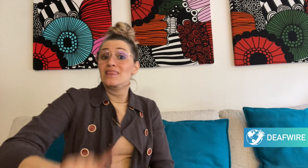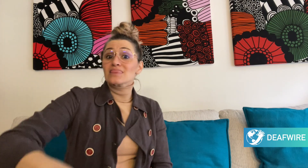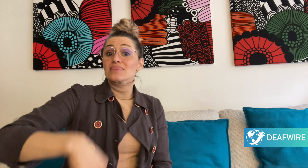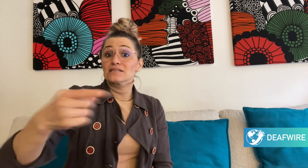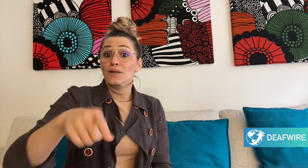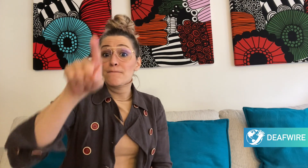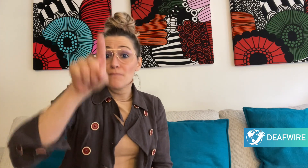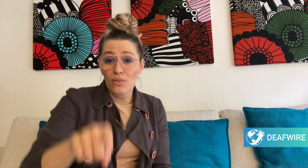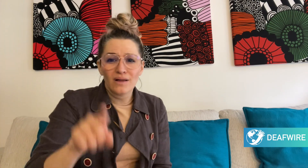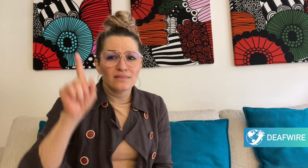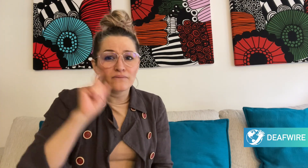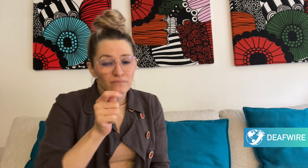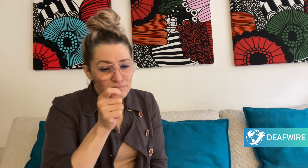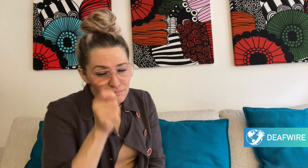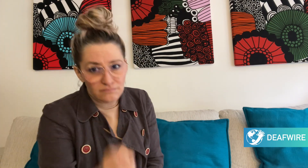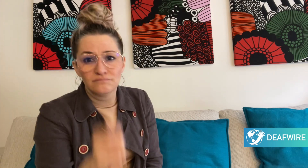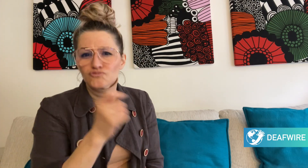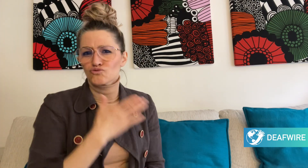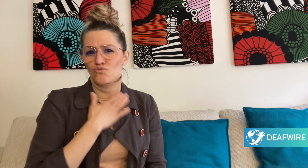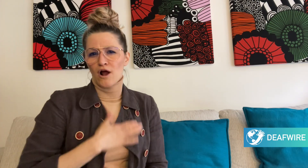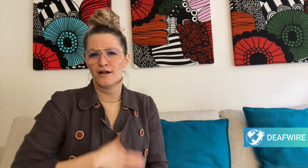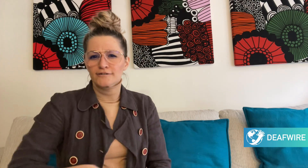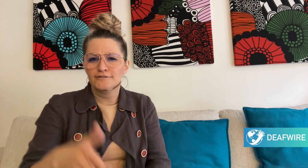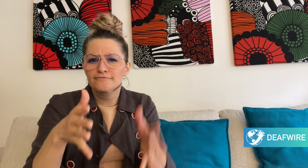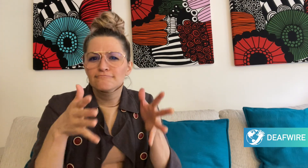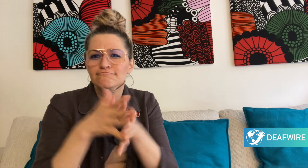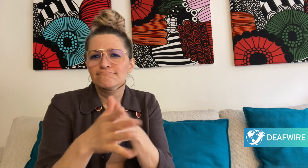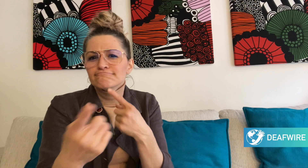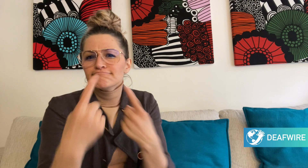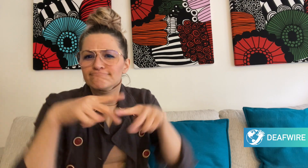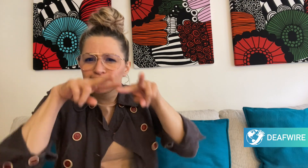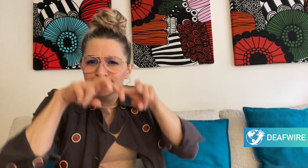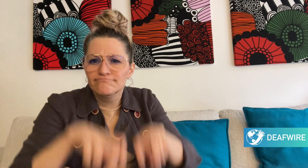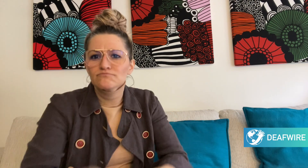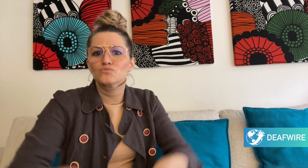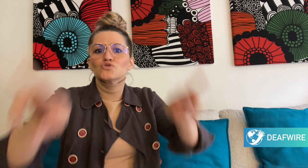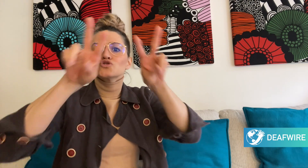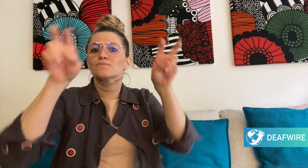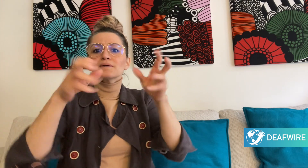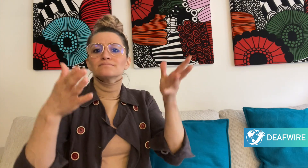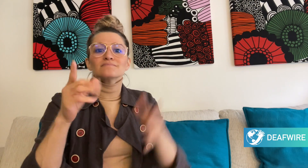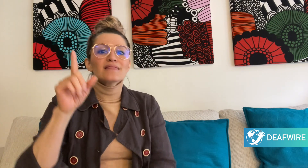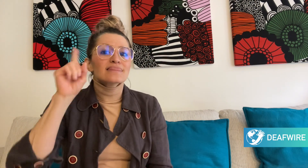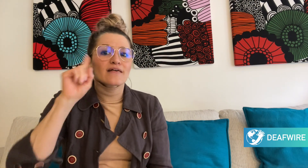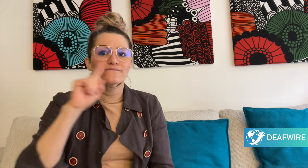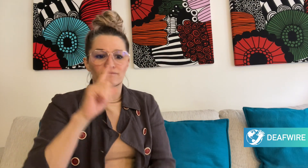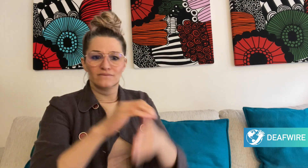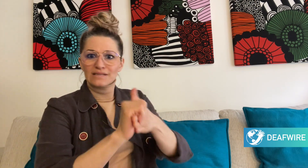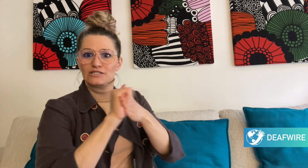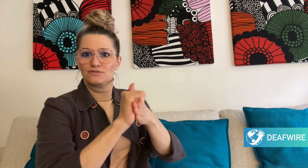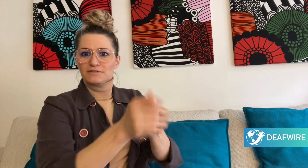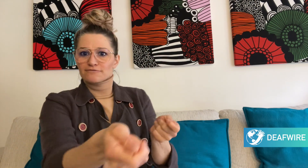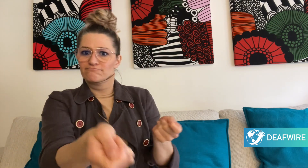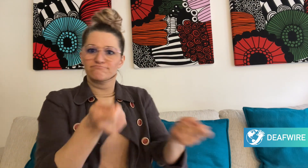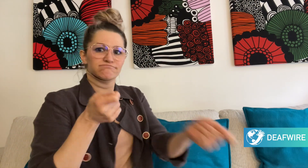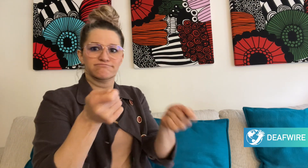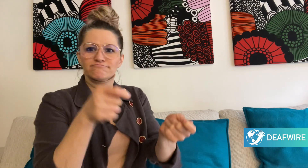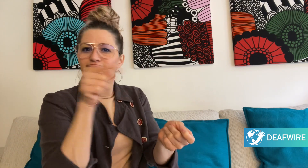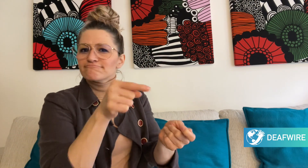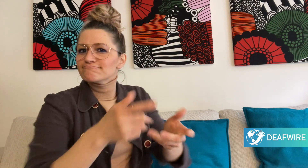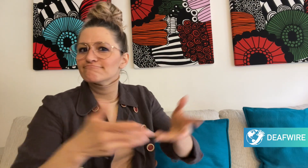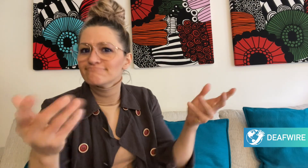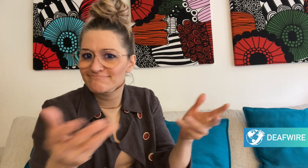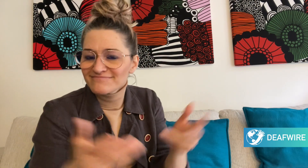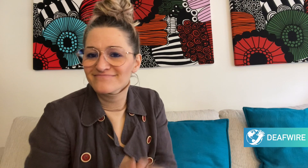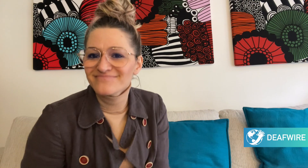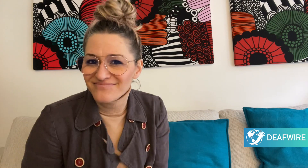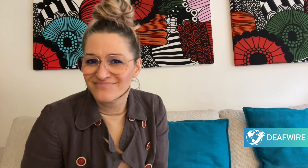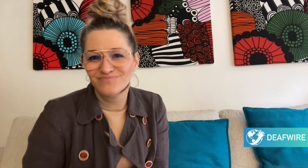Next month, DeafGPS will discuss Deaf Leadership.